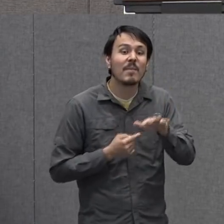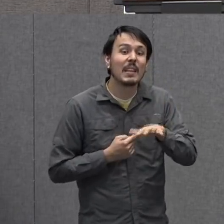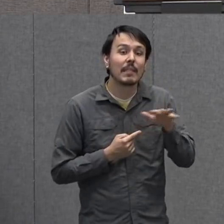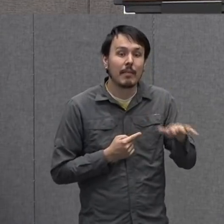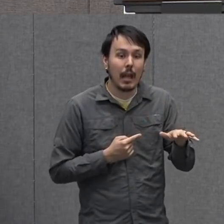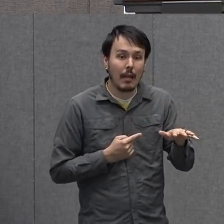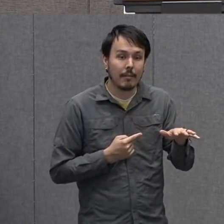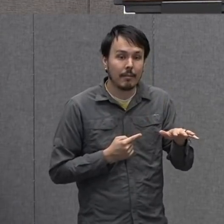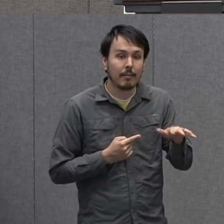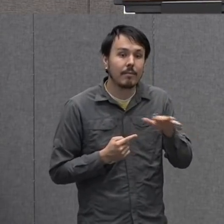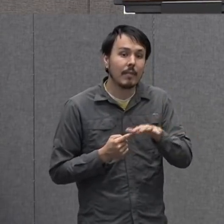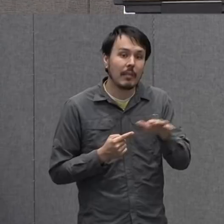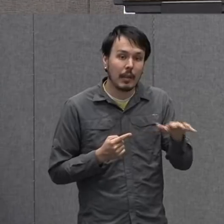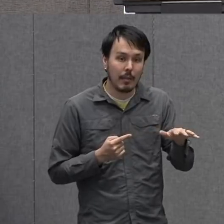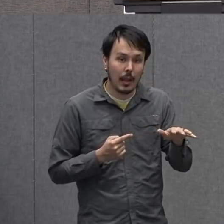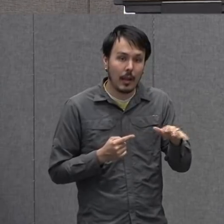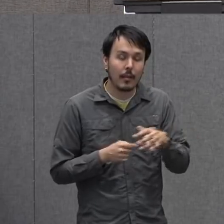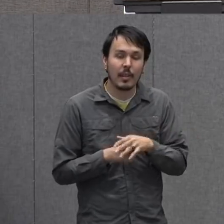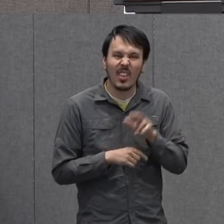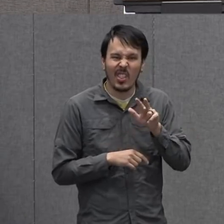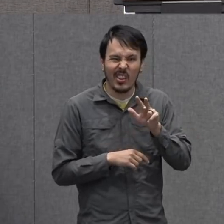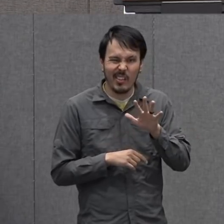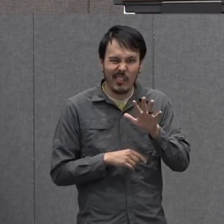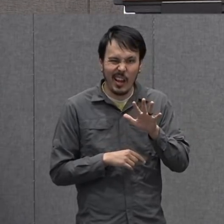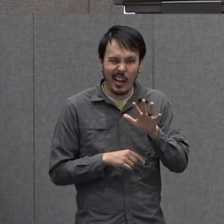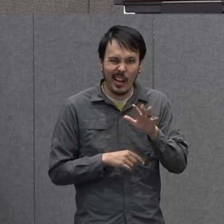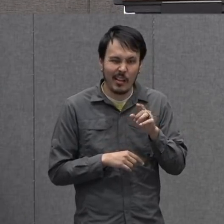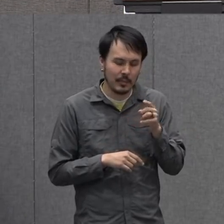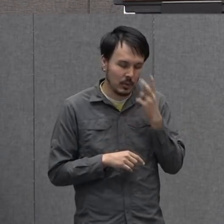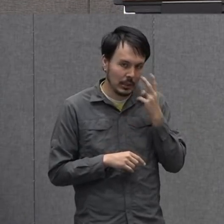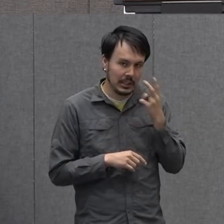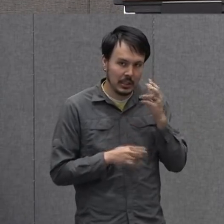The 35 is here and these numbers made the 20.